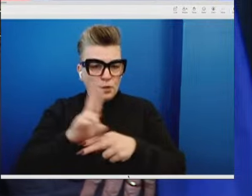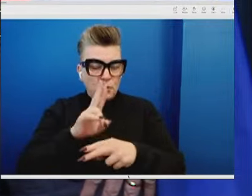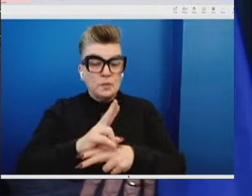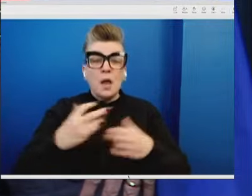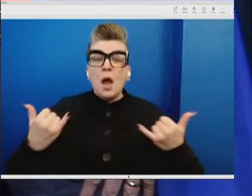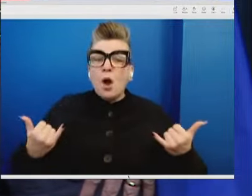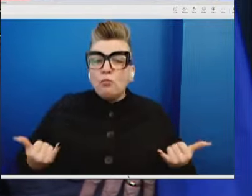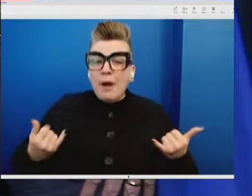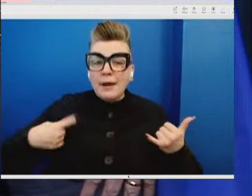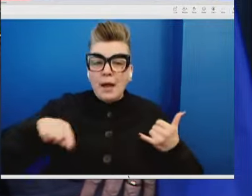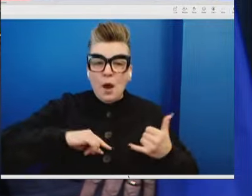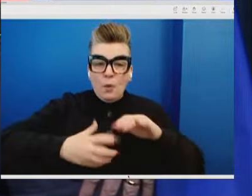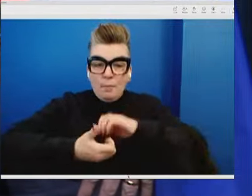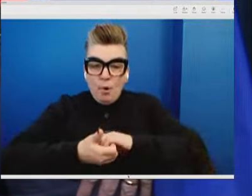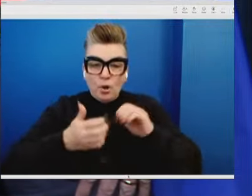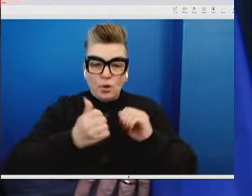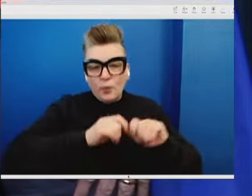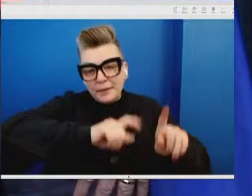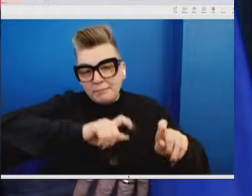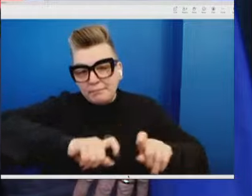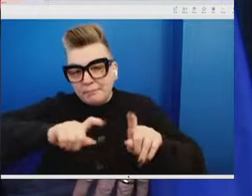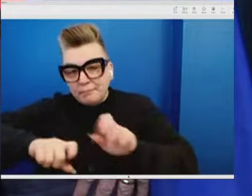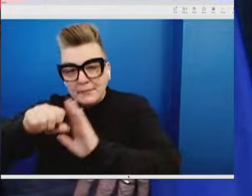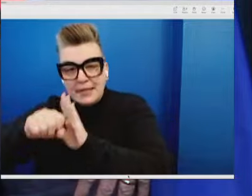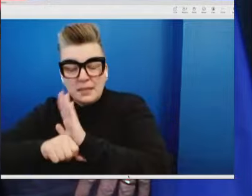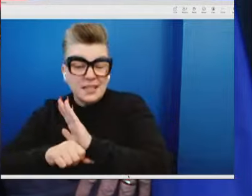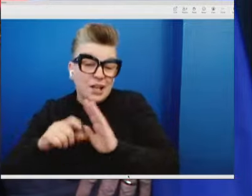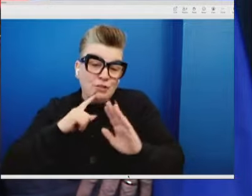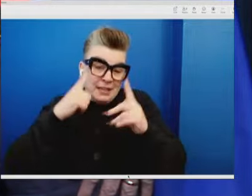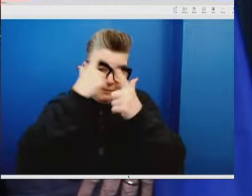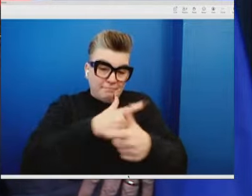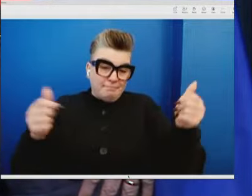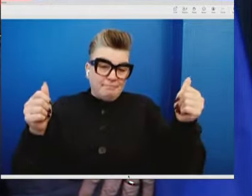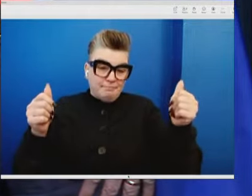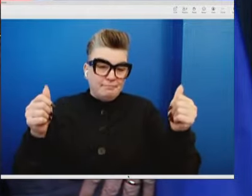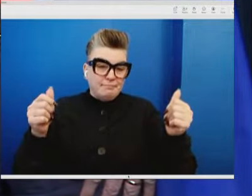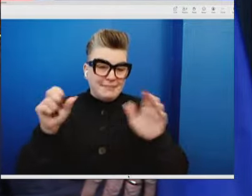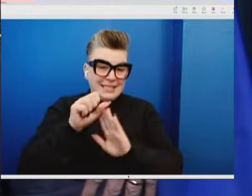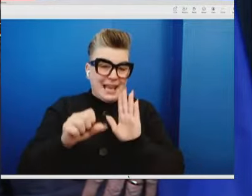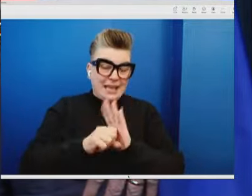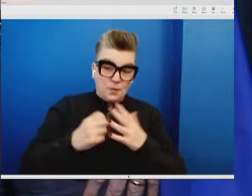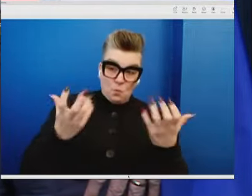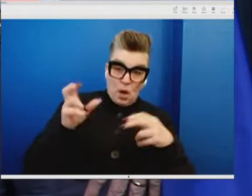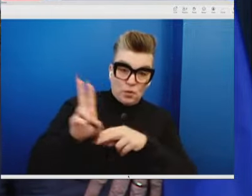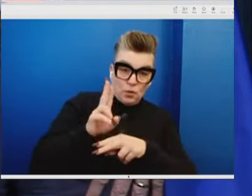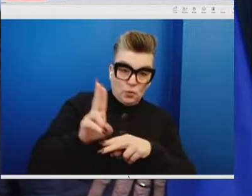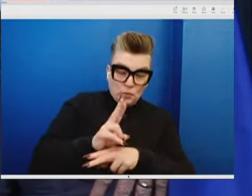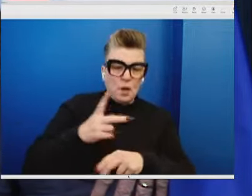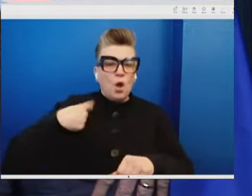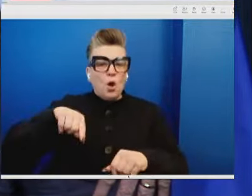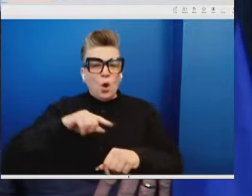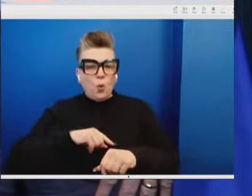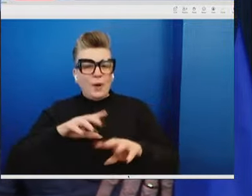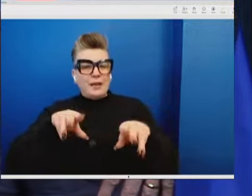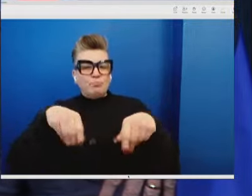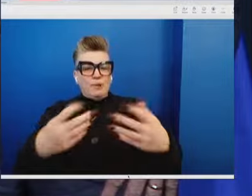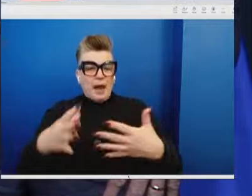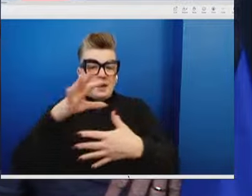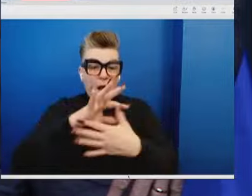that we've been talking to. So it's really up to the states whether they want to use it. We're just making sure they have that option for an easy-to-use open-source tool.